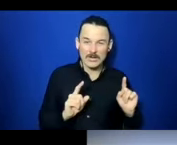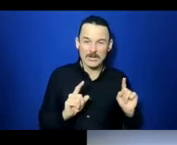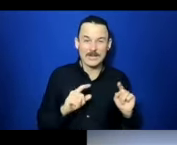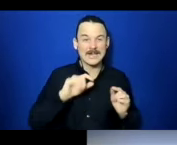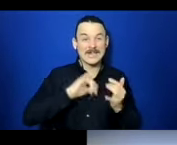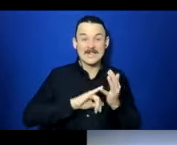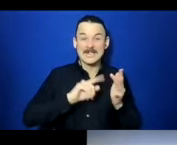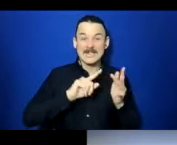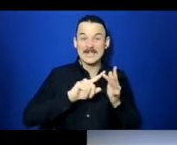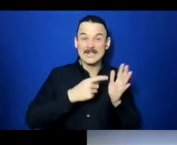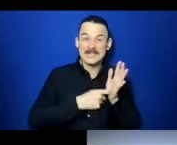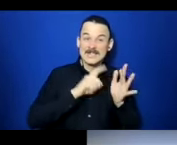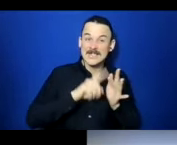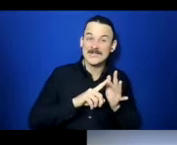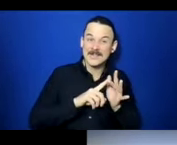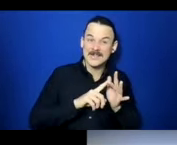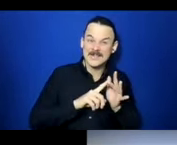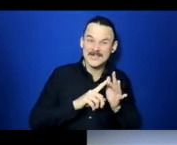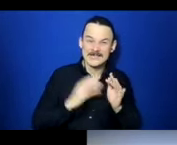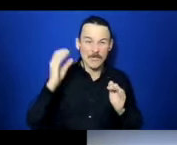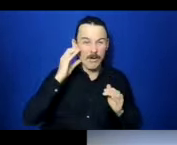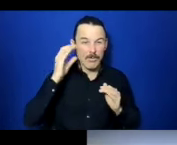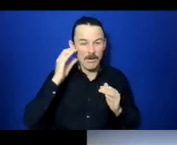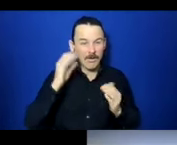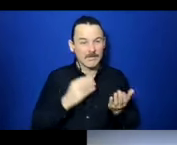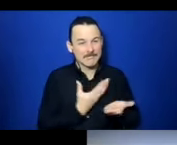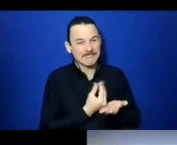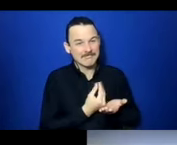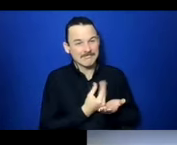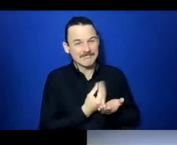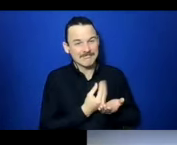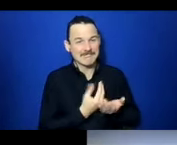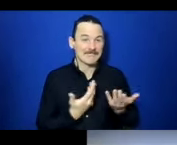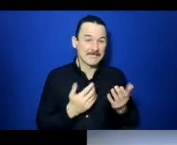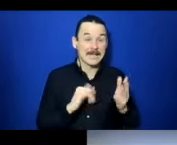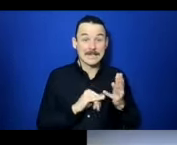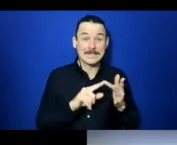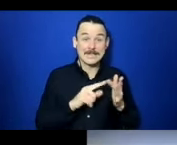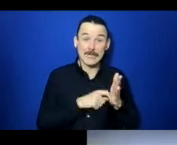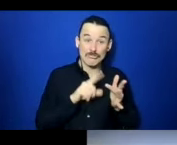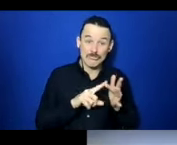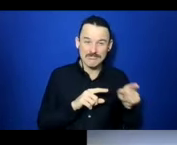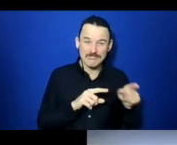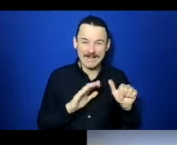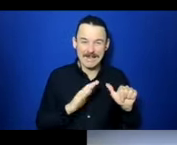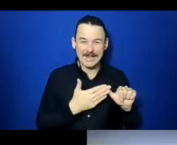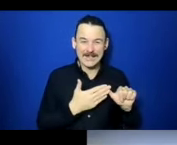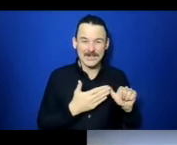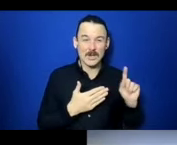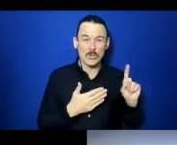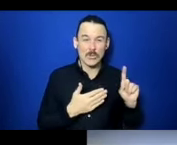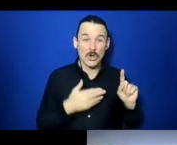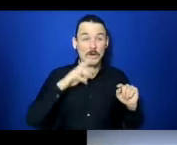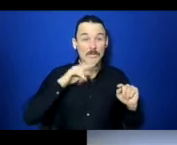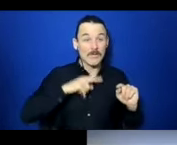[Anna] So was initially designed for people that couldn't interact with their phones manually,